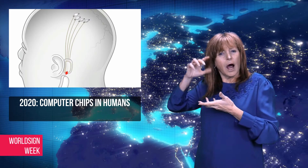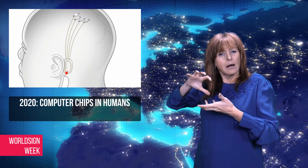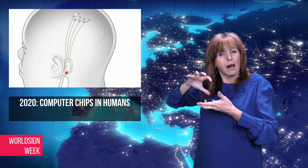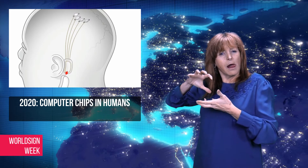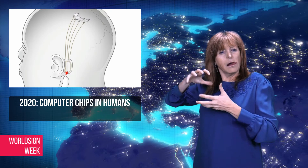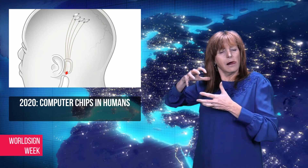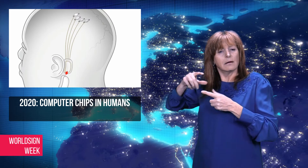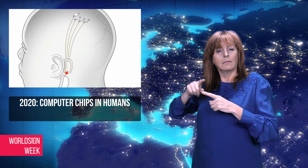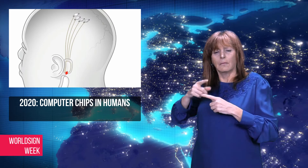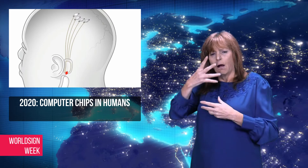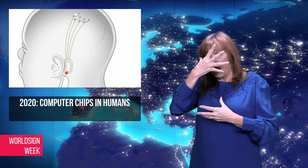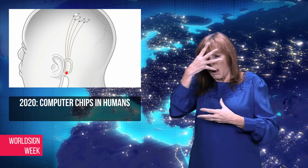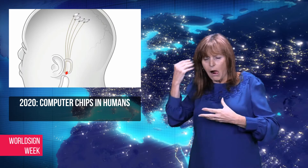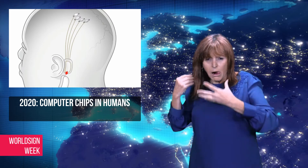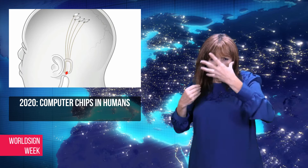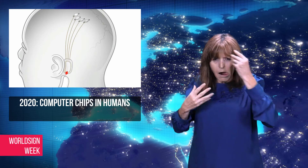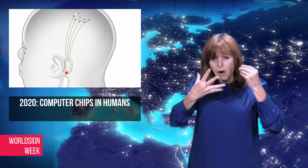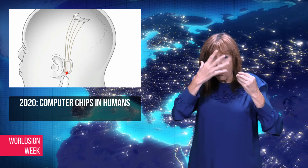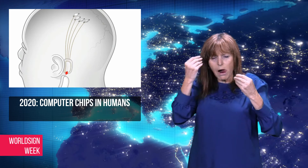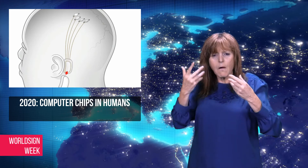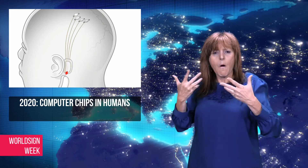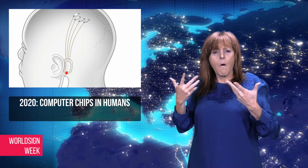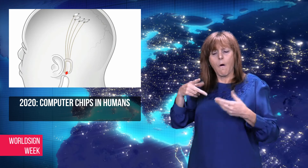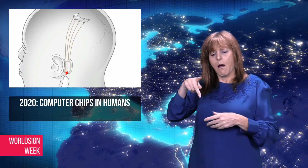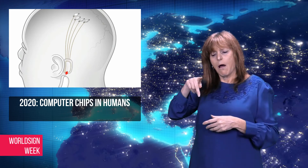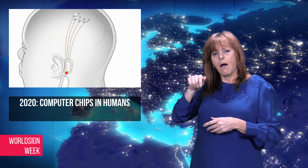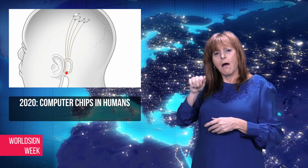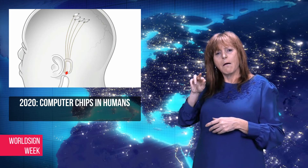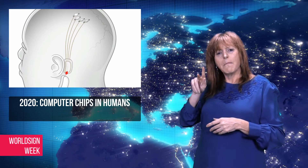disorders such as Alzheimer's and